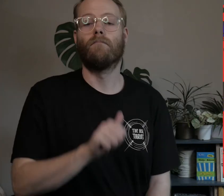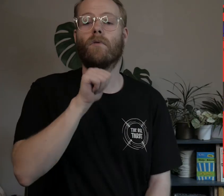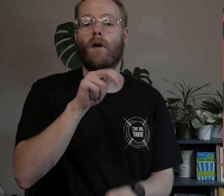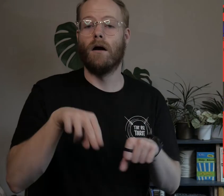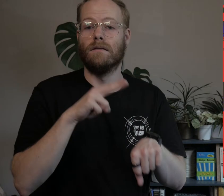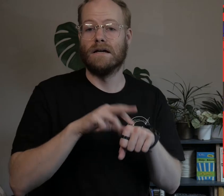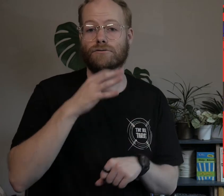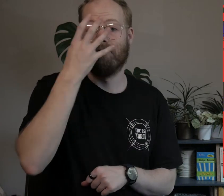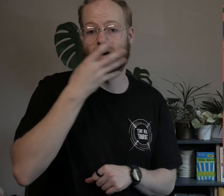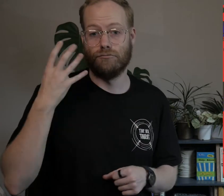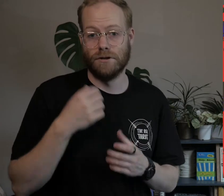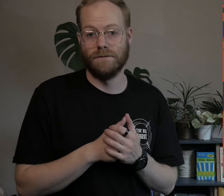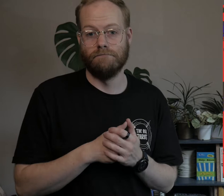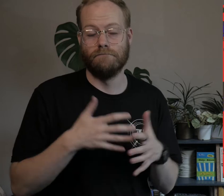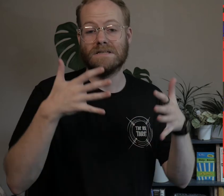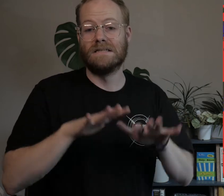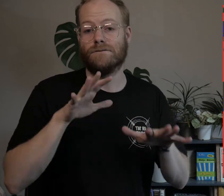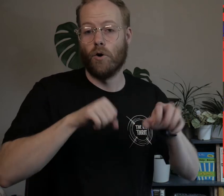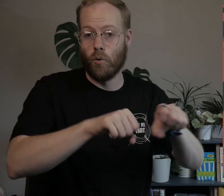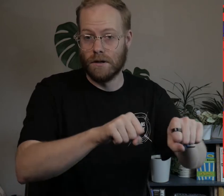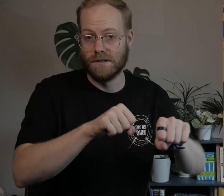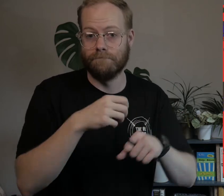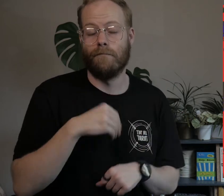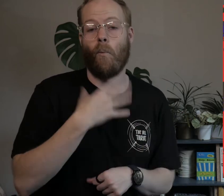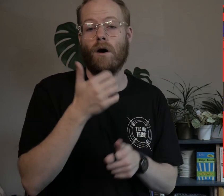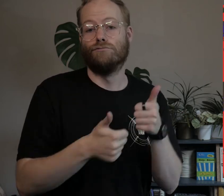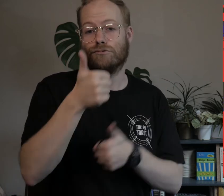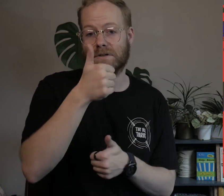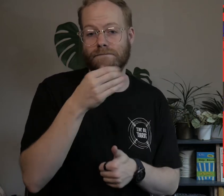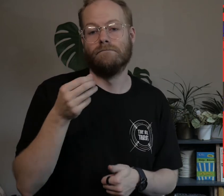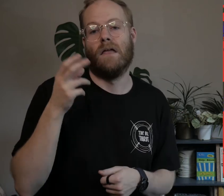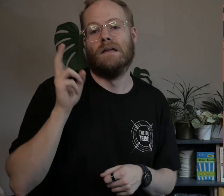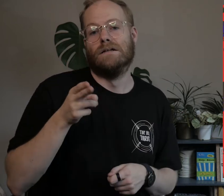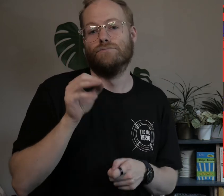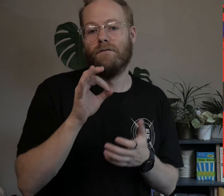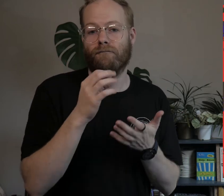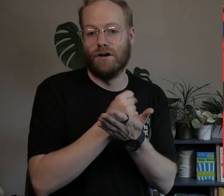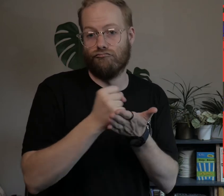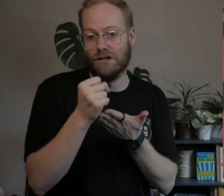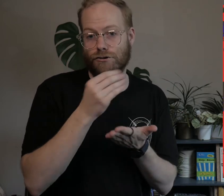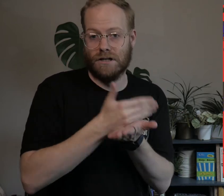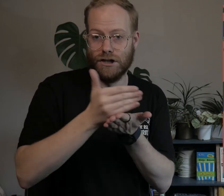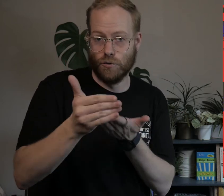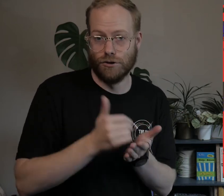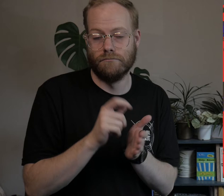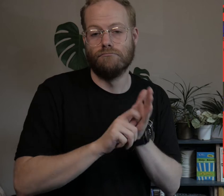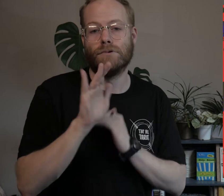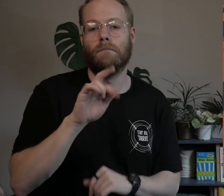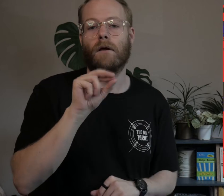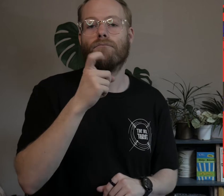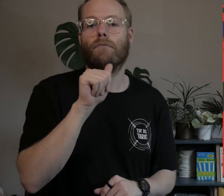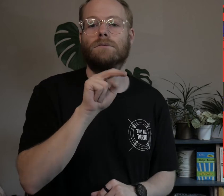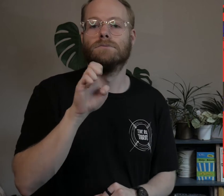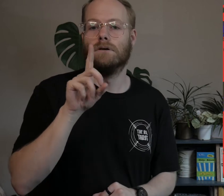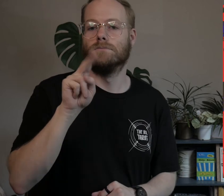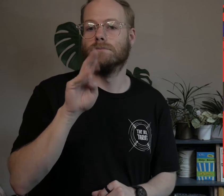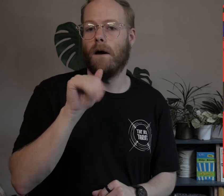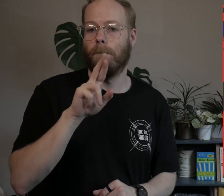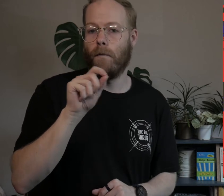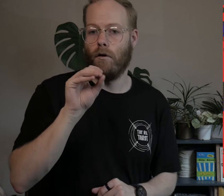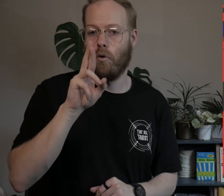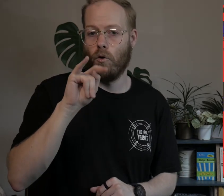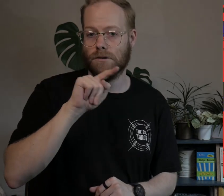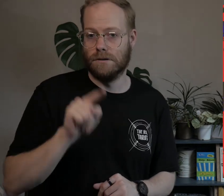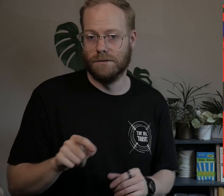Not a Nation of Immigrants: Settler Colonialism, White Supremacy, and a History of Erasure and Exclusion by Roxanne Dunbar-Ortiz.